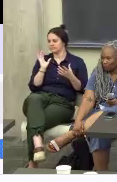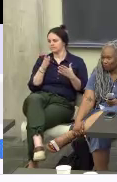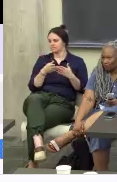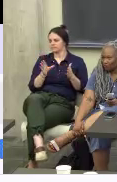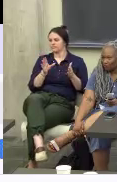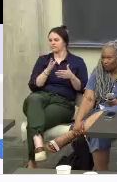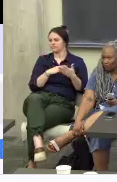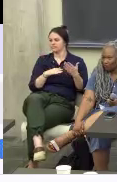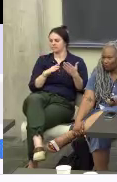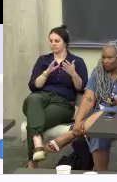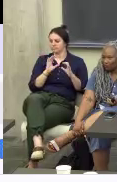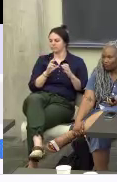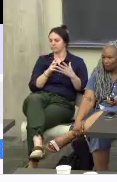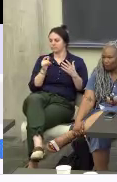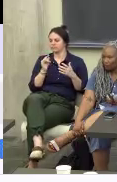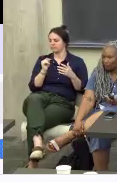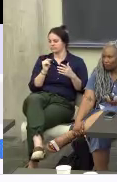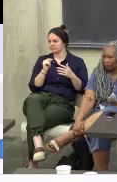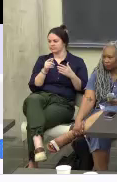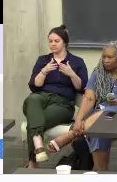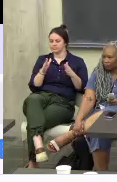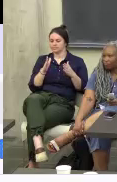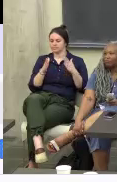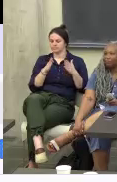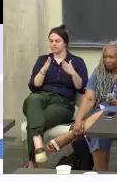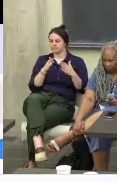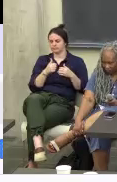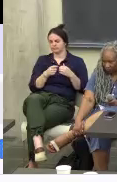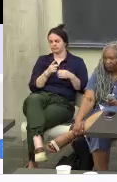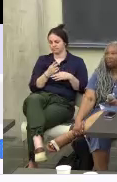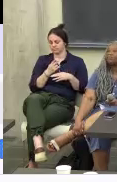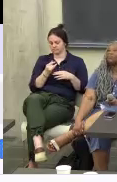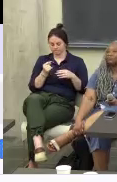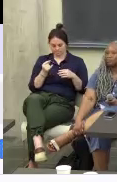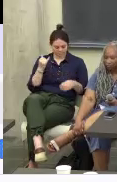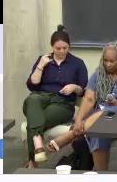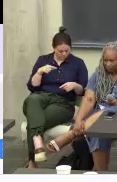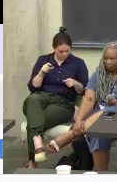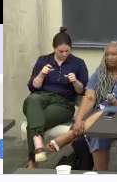The products and services the public sector uses everybody uses if they could really start to